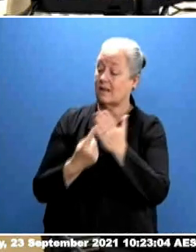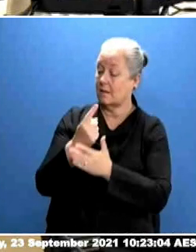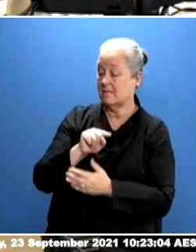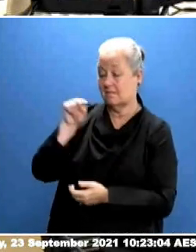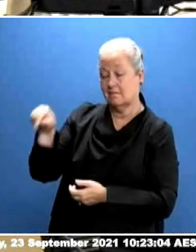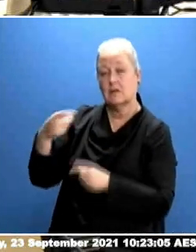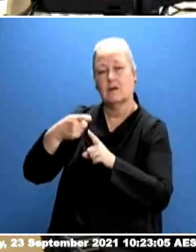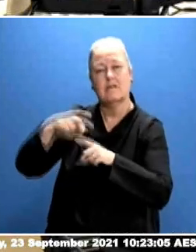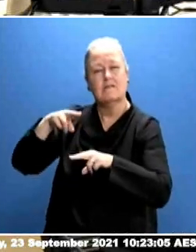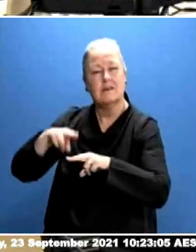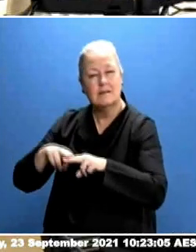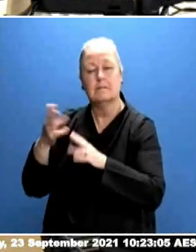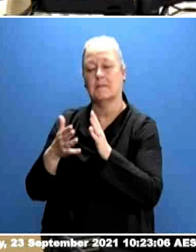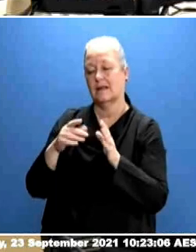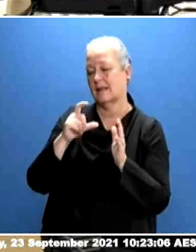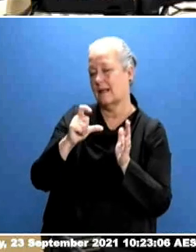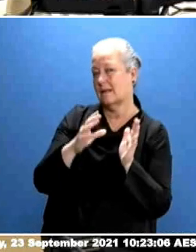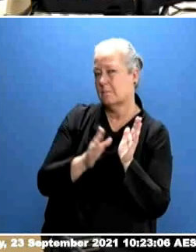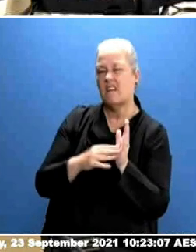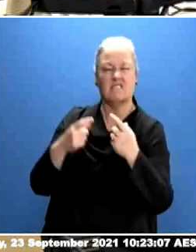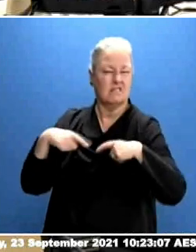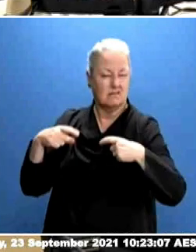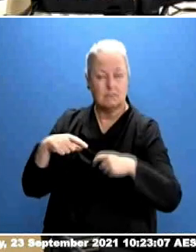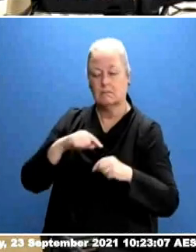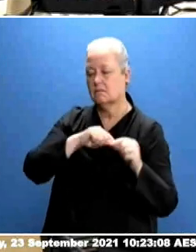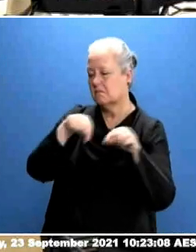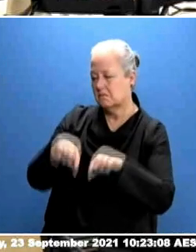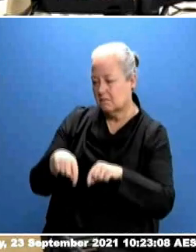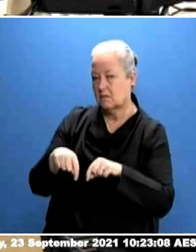a case worker or a case manager within the child protection unit that is